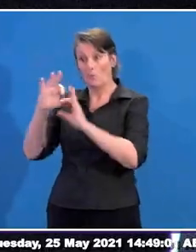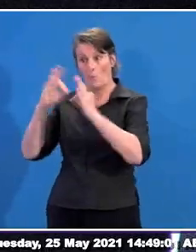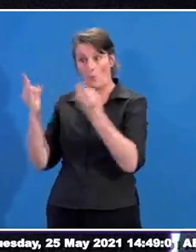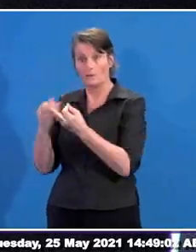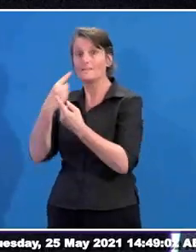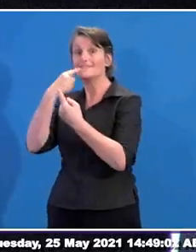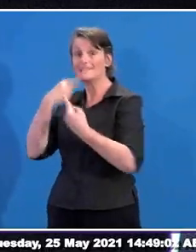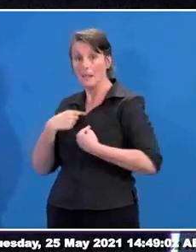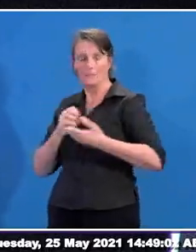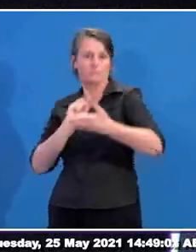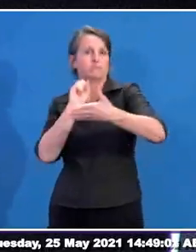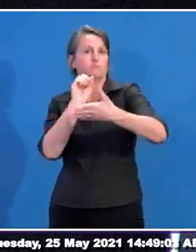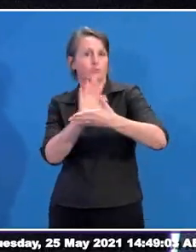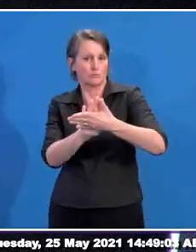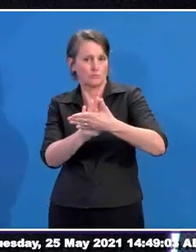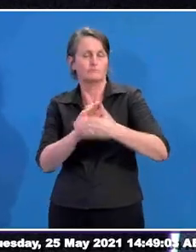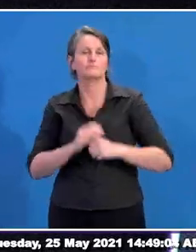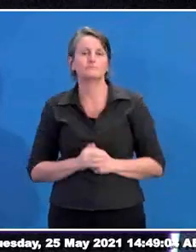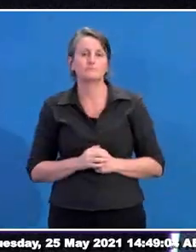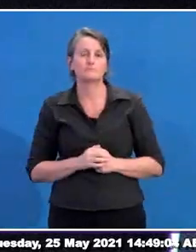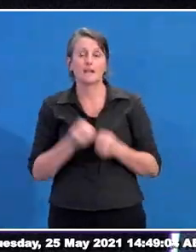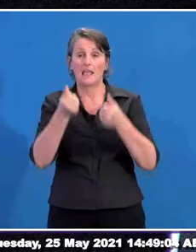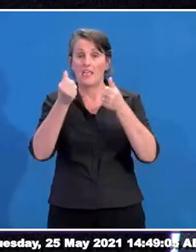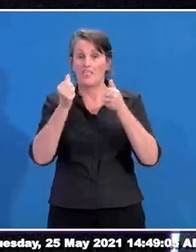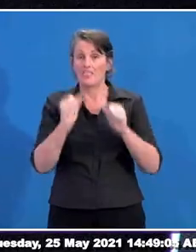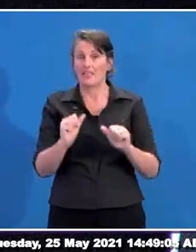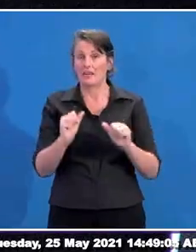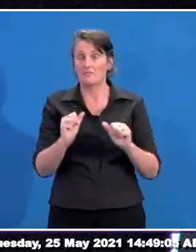I will list what the --- so I start off at the very beginning, so what